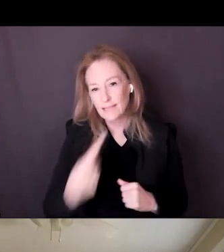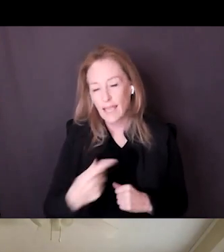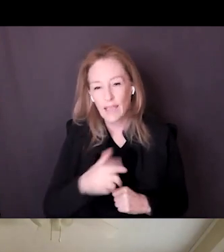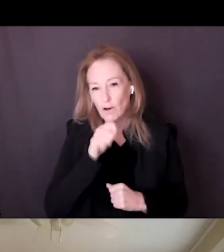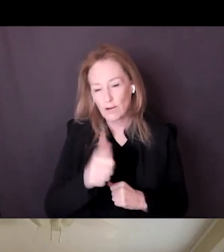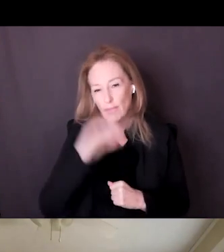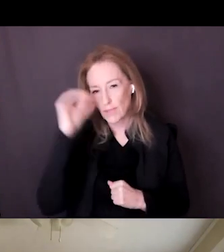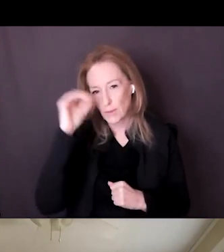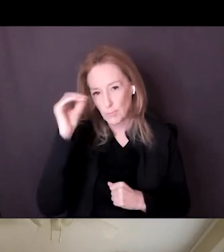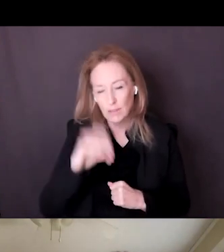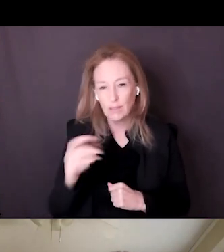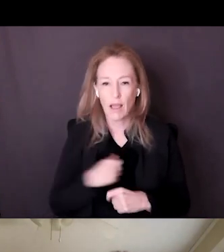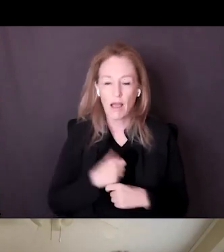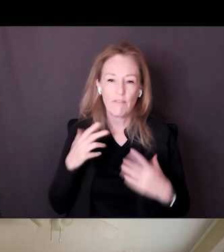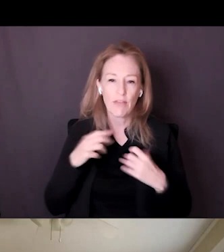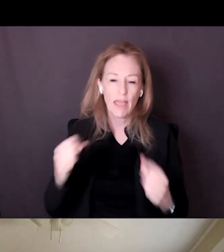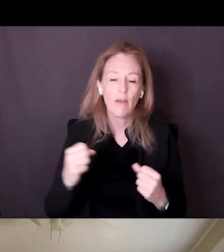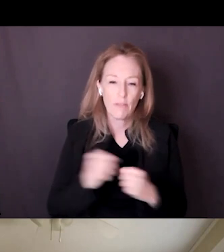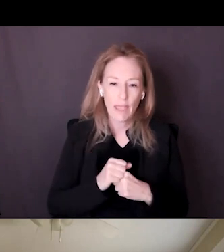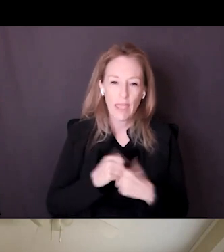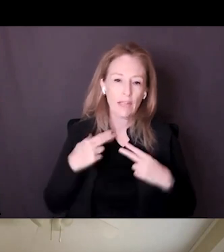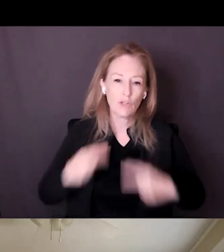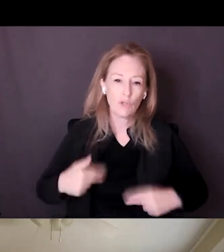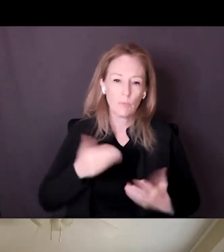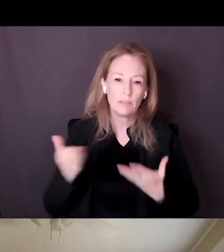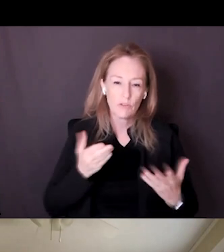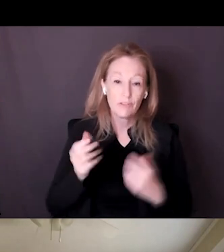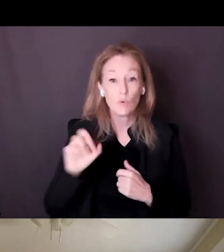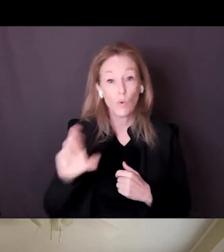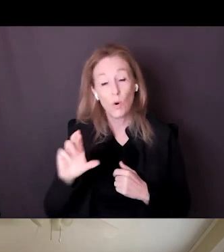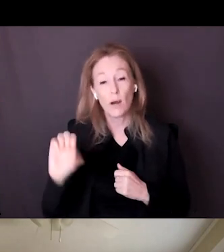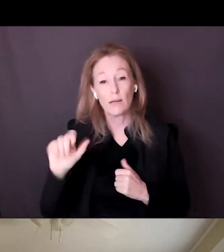OF THE HEALTH AND HUMAN SERVICES OR SAMHSA. NEXT SLIDE.